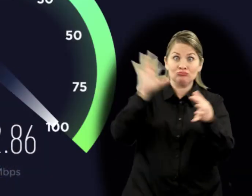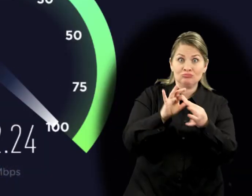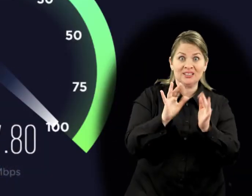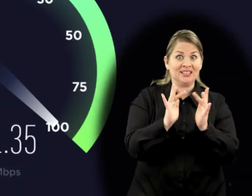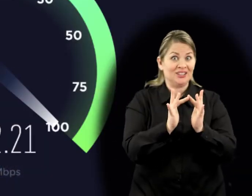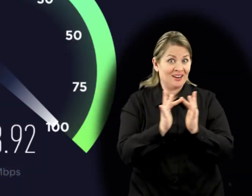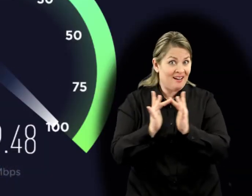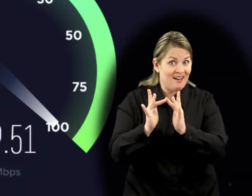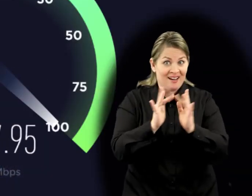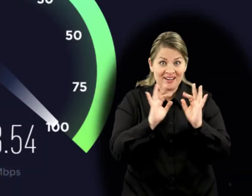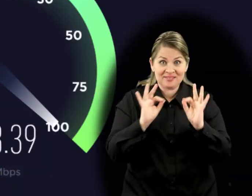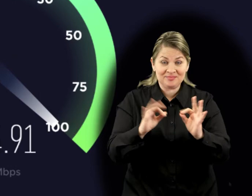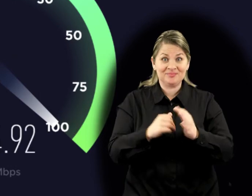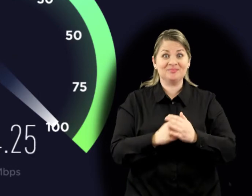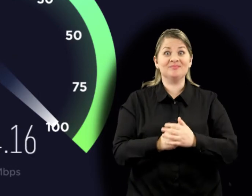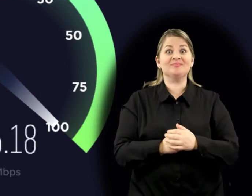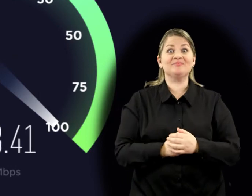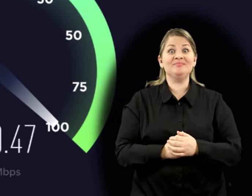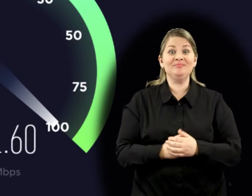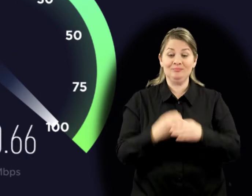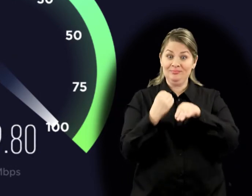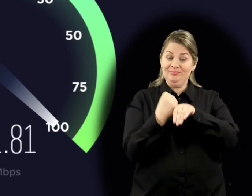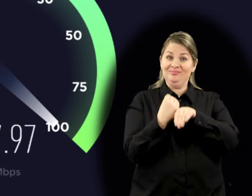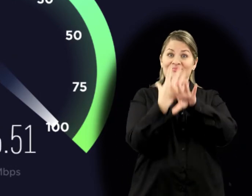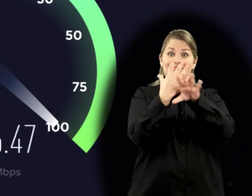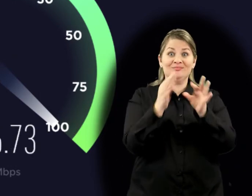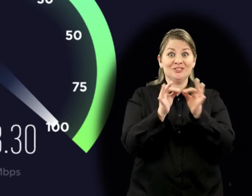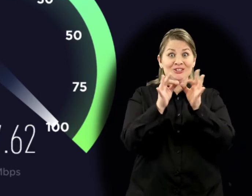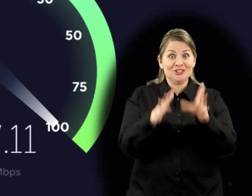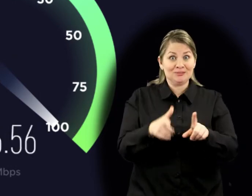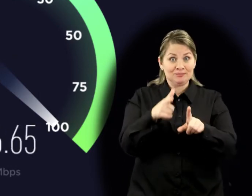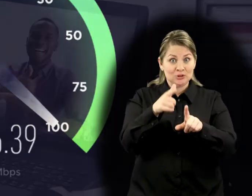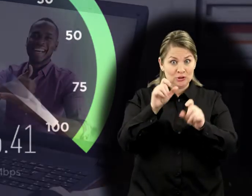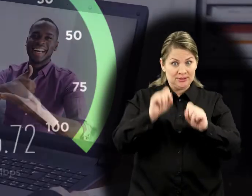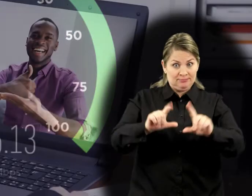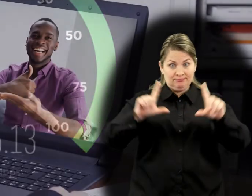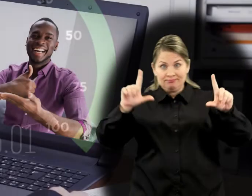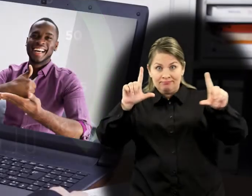confirm that your internet connection is strong,